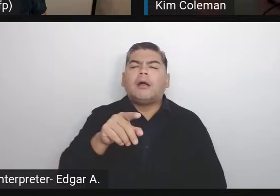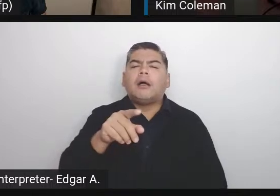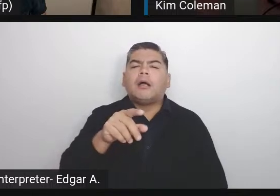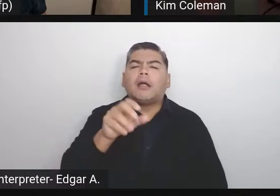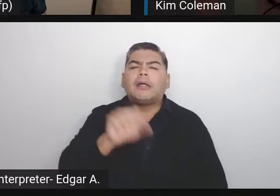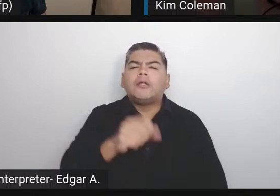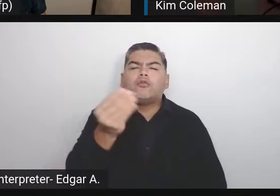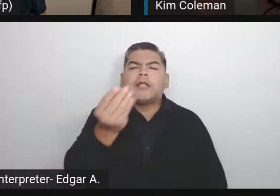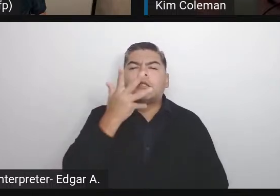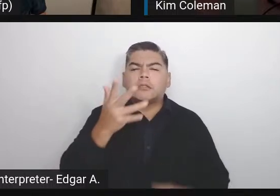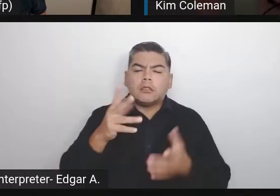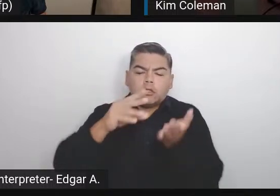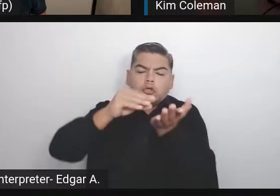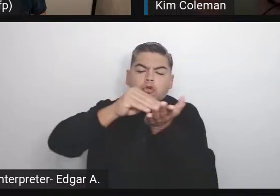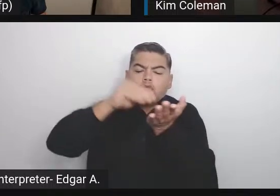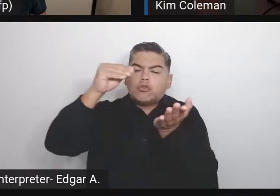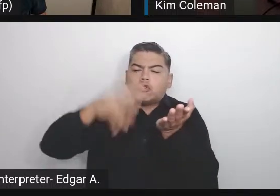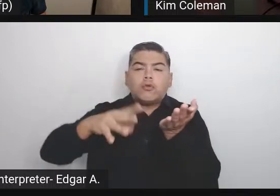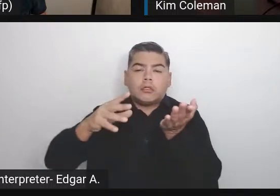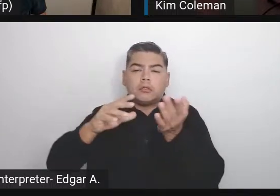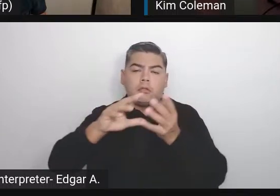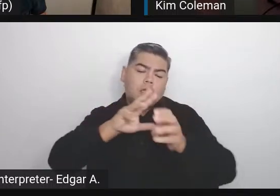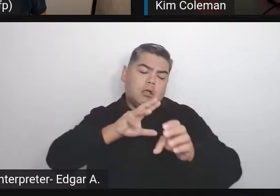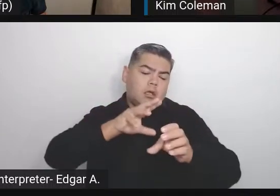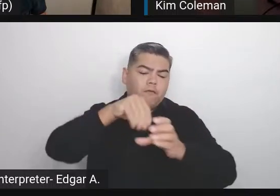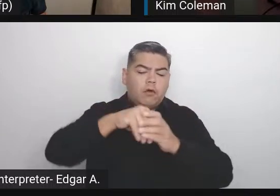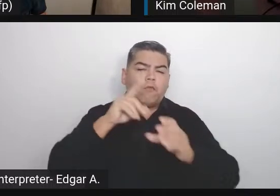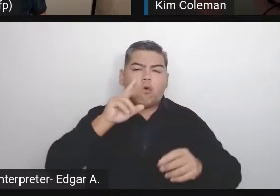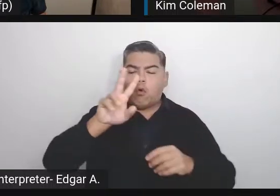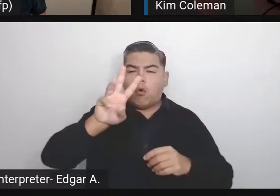knowledge in the WordPress community for many years. Can you tell us how